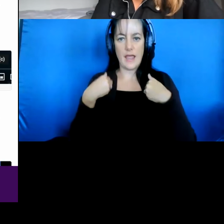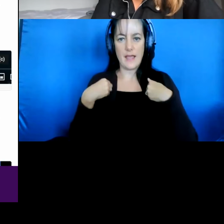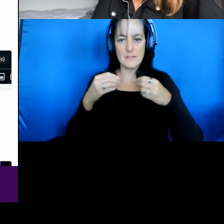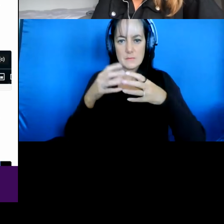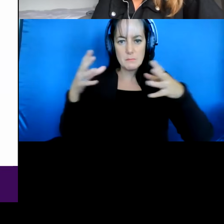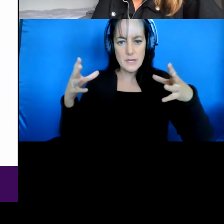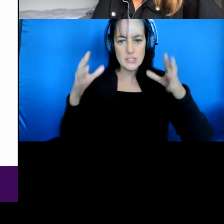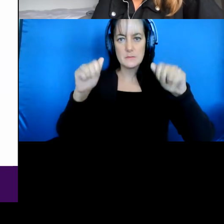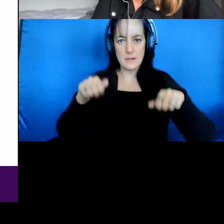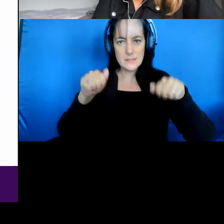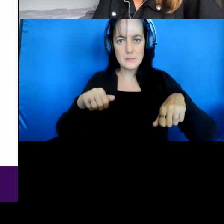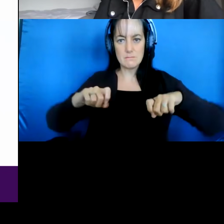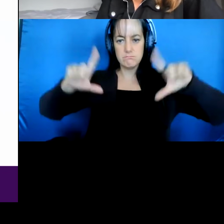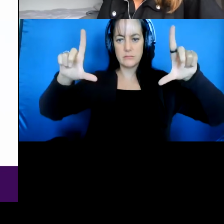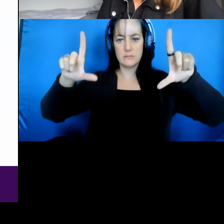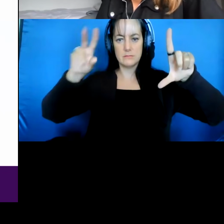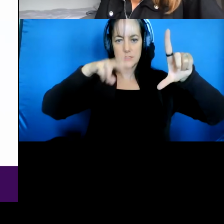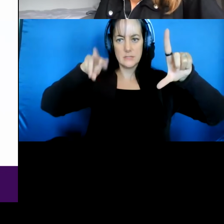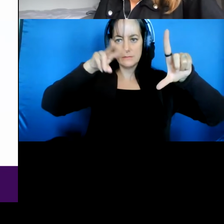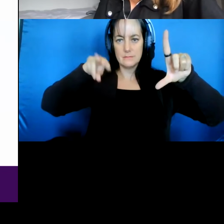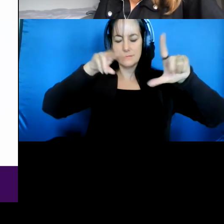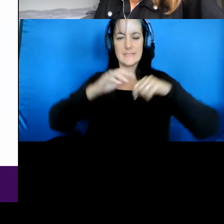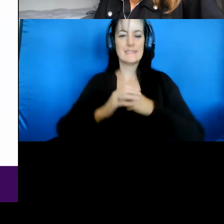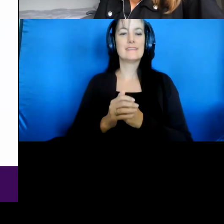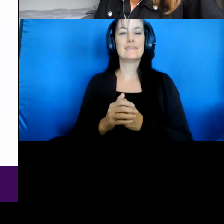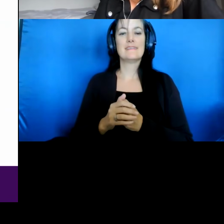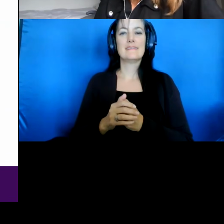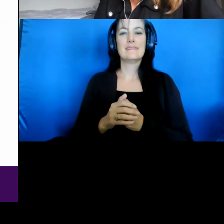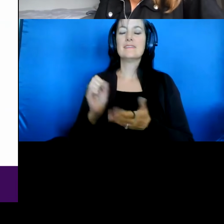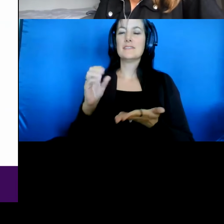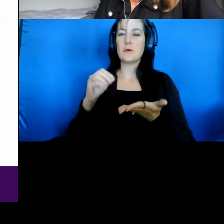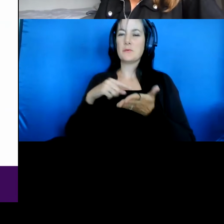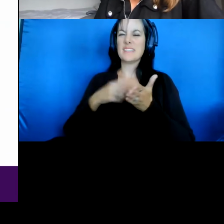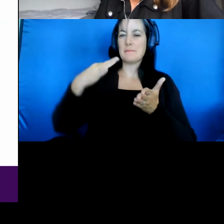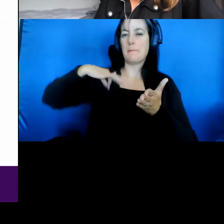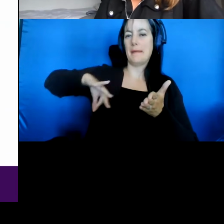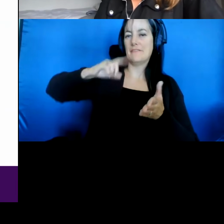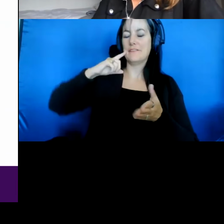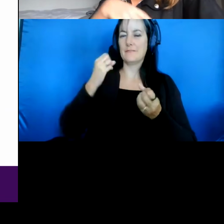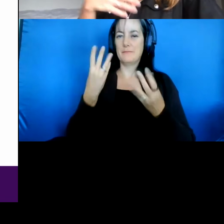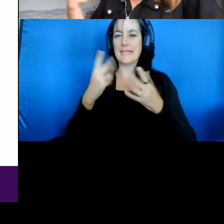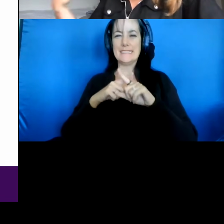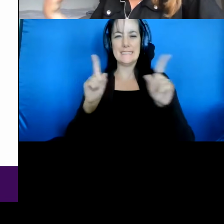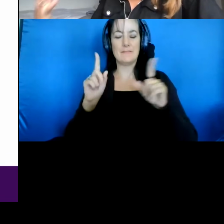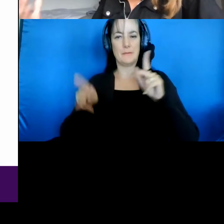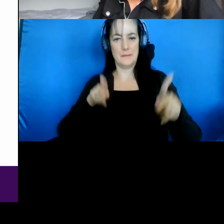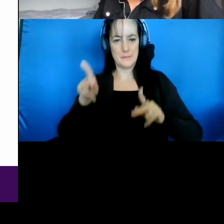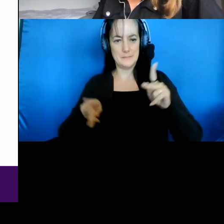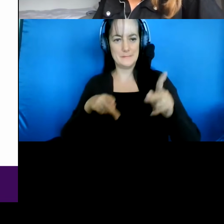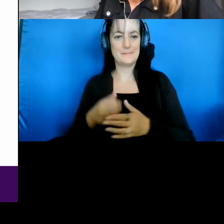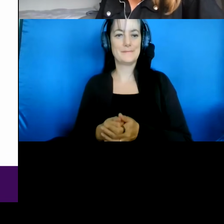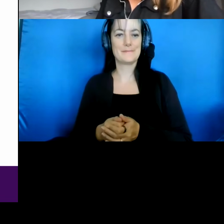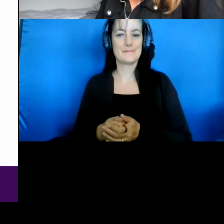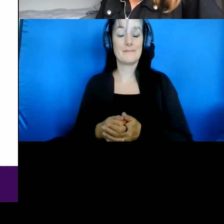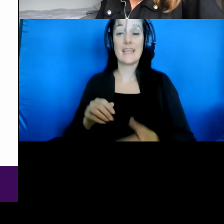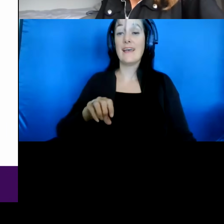many different types of people. Another, easy fix for pages, which there was a lot of scrolling,